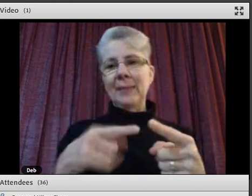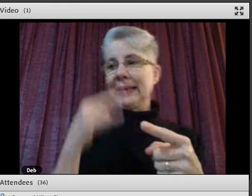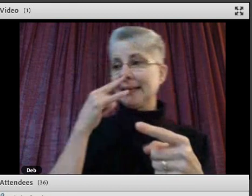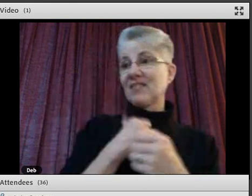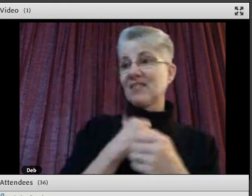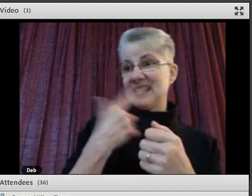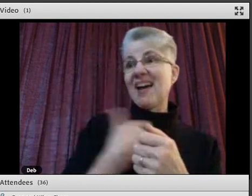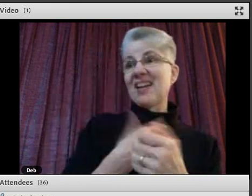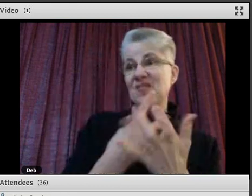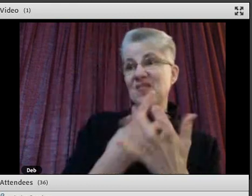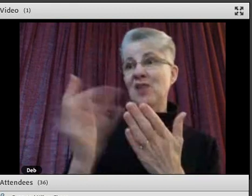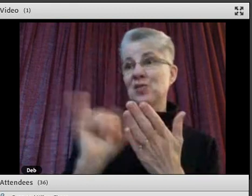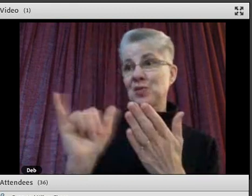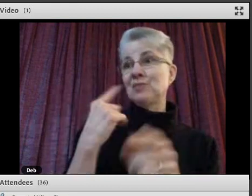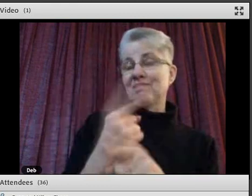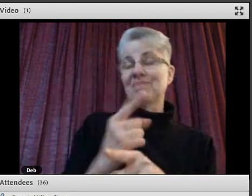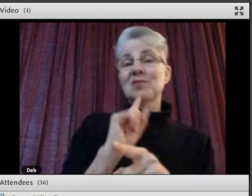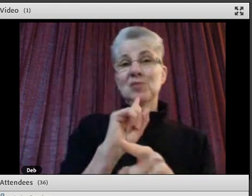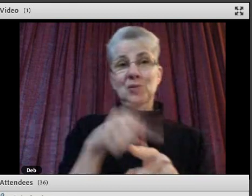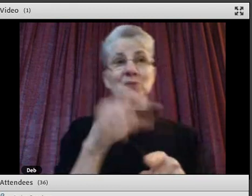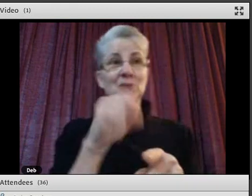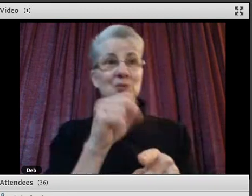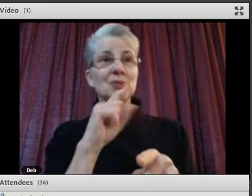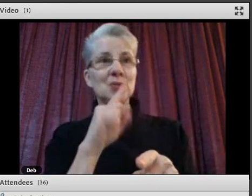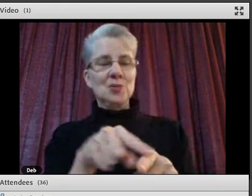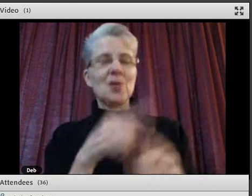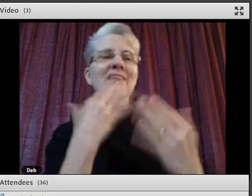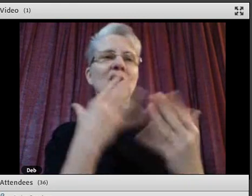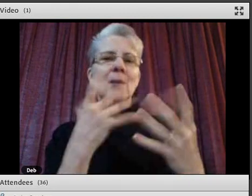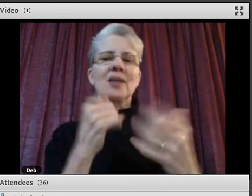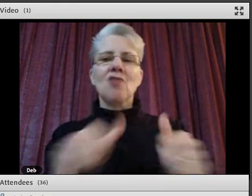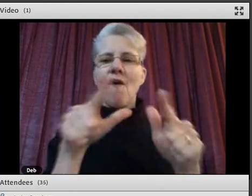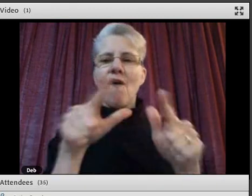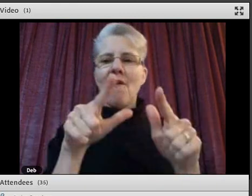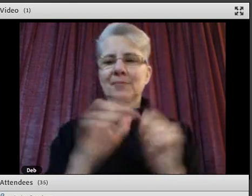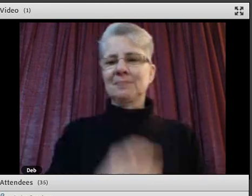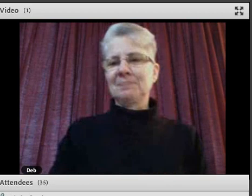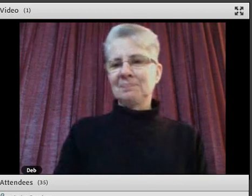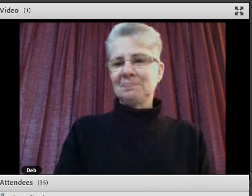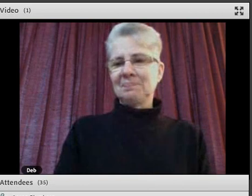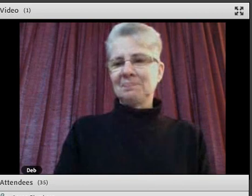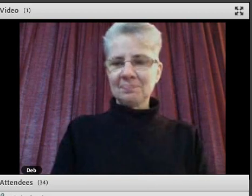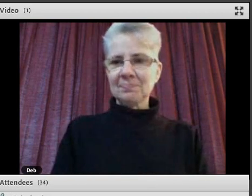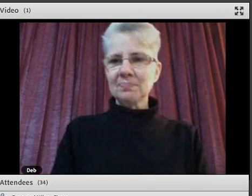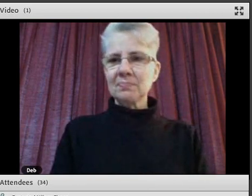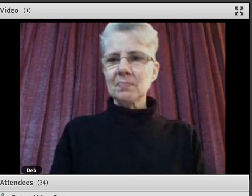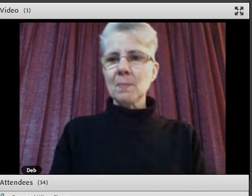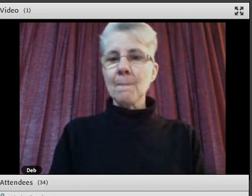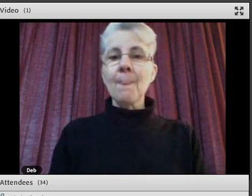and really amazing things happen. Ryan: Kids love to see us fail. Hilary: It's true. Thank you so much, everyone.